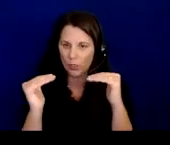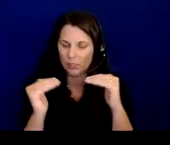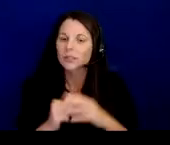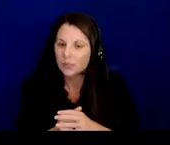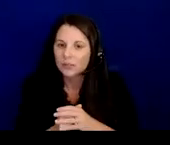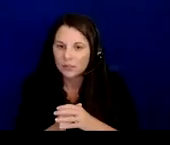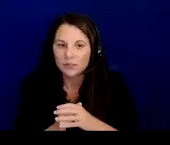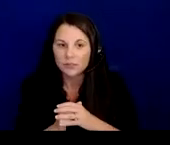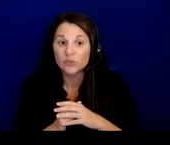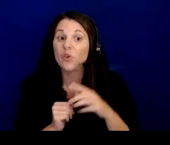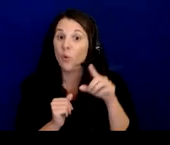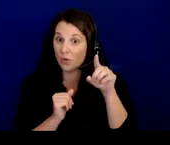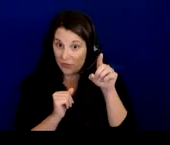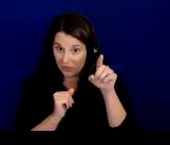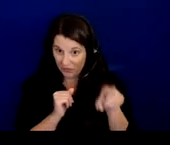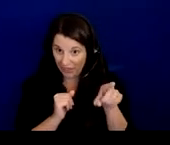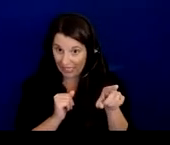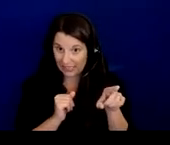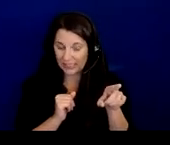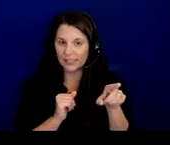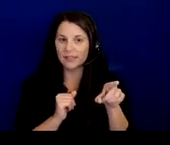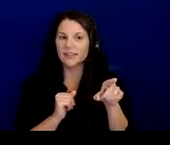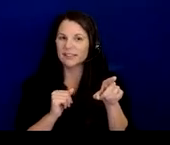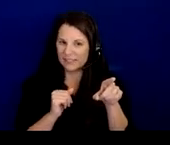is what younger people specifically, but people